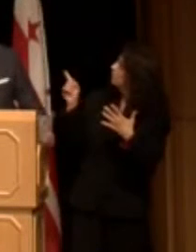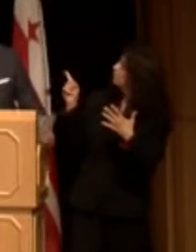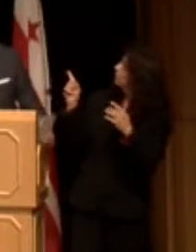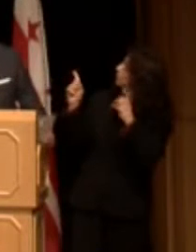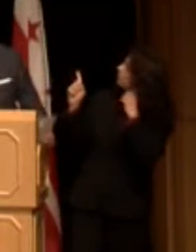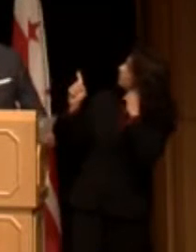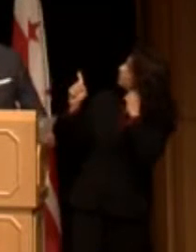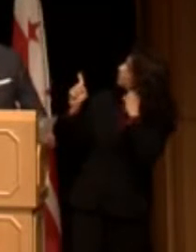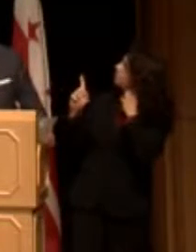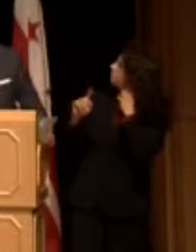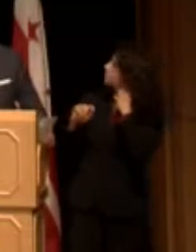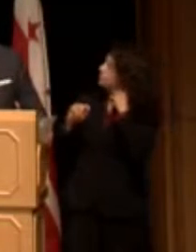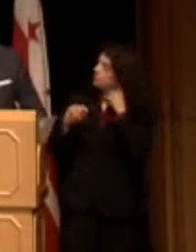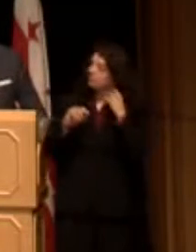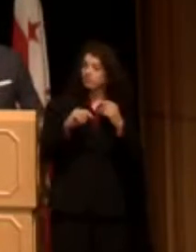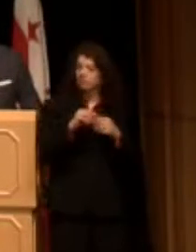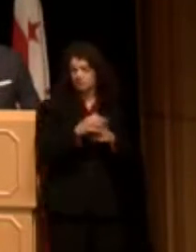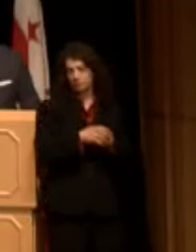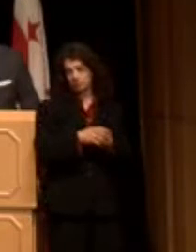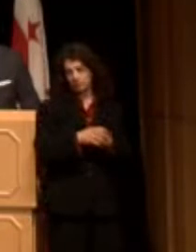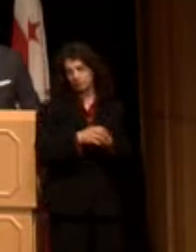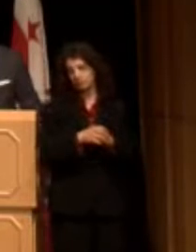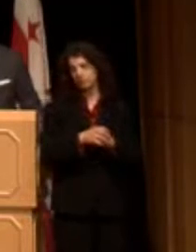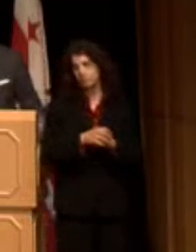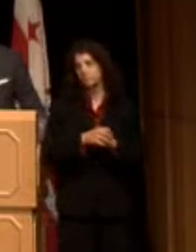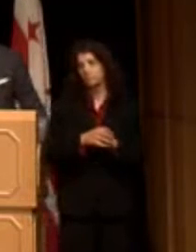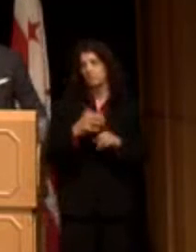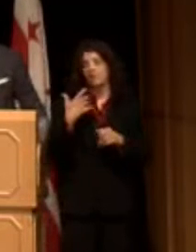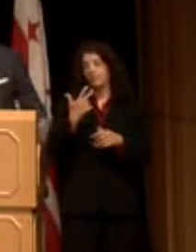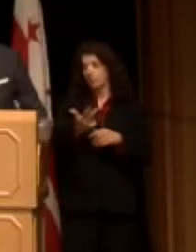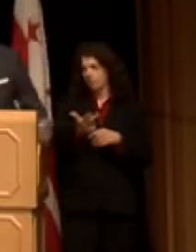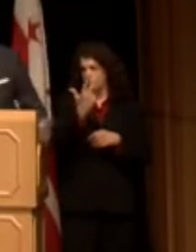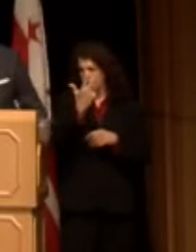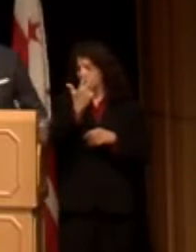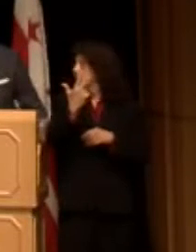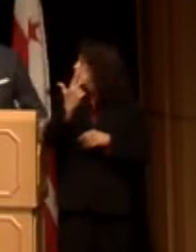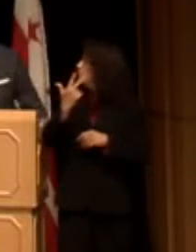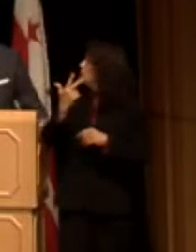THREE-STORY BUILDING OF APPROXIMATELY 30,000 SQUARE FEET. IT IS ZONED FOR A VARIETY OF